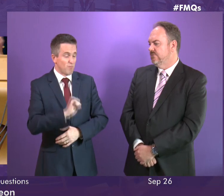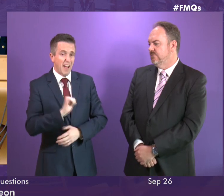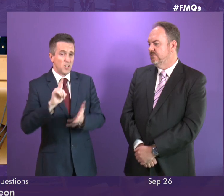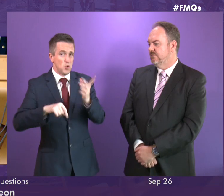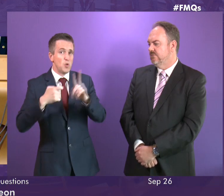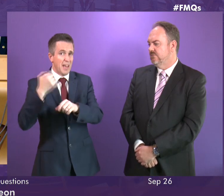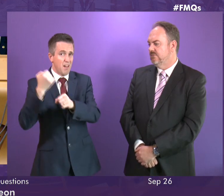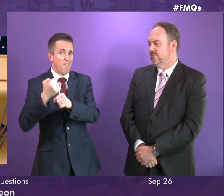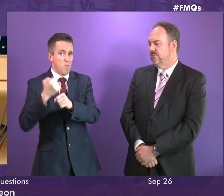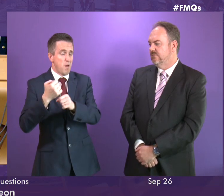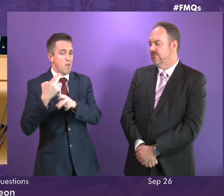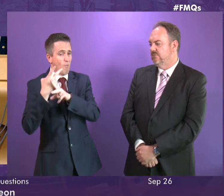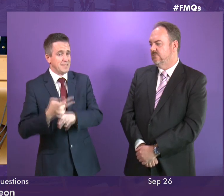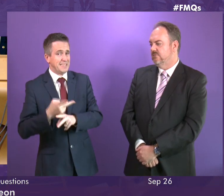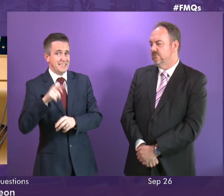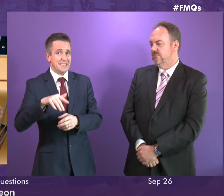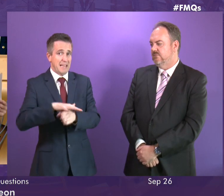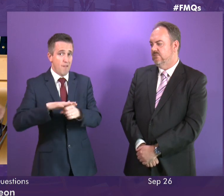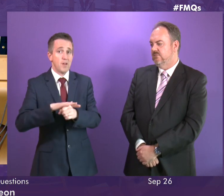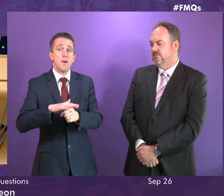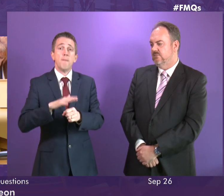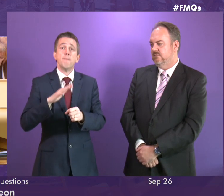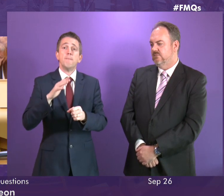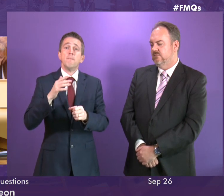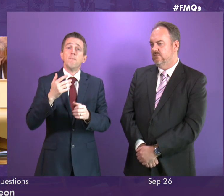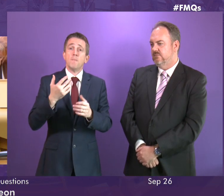matter, although Michael Matheson took part in a cross-Government ministerial meeting